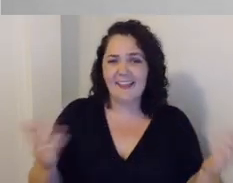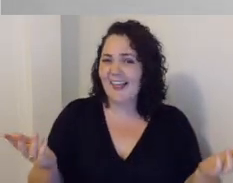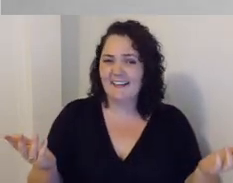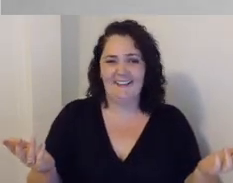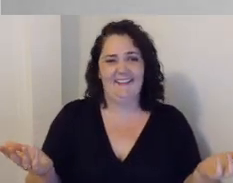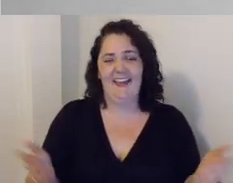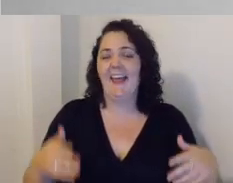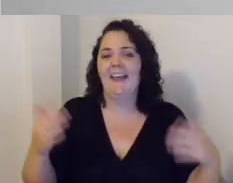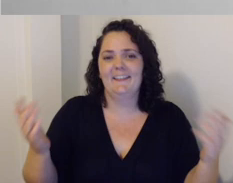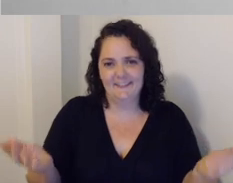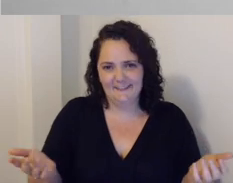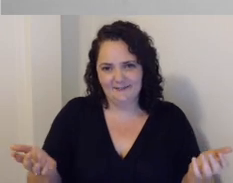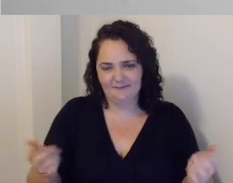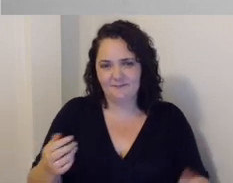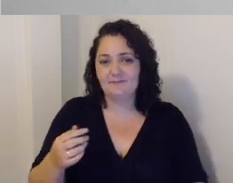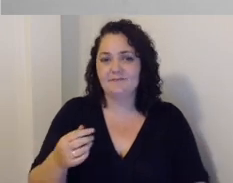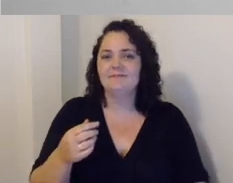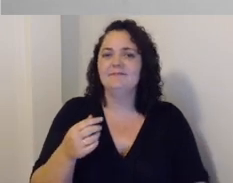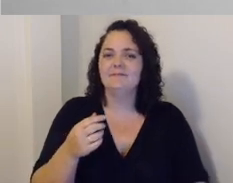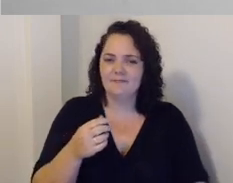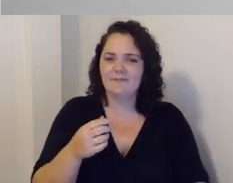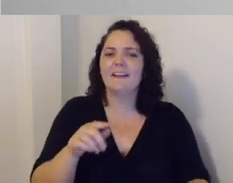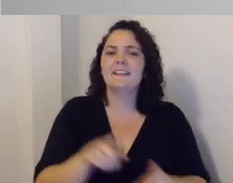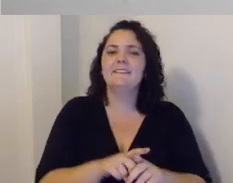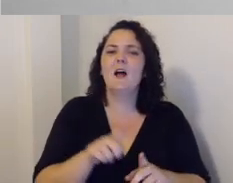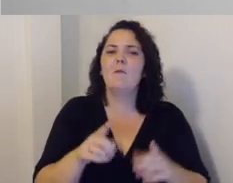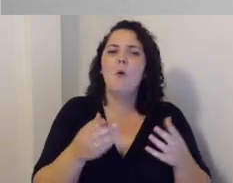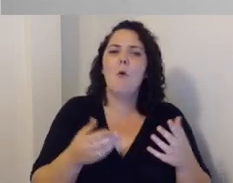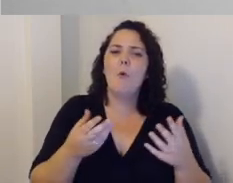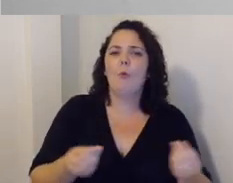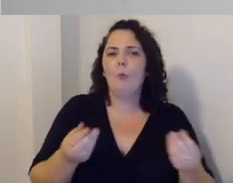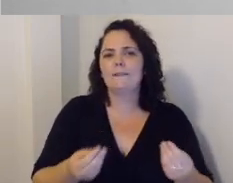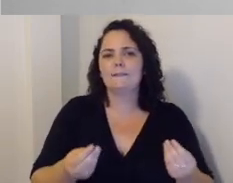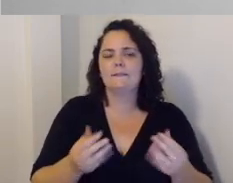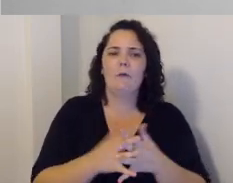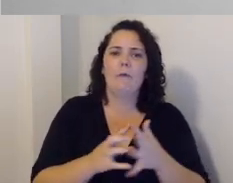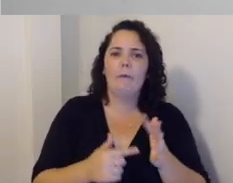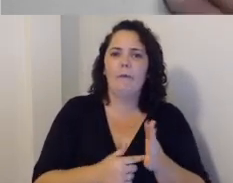ground where because you're using a wet media some paper can't handle it it's not up to it